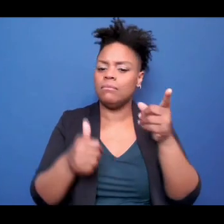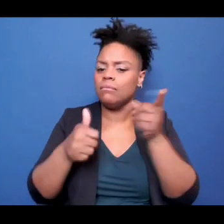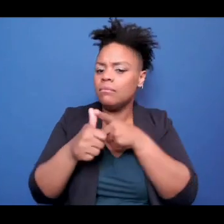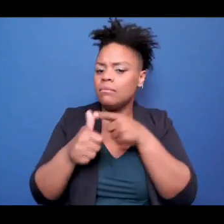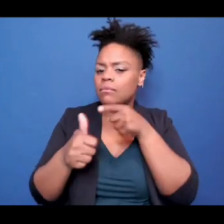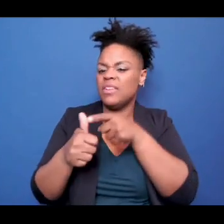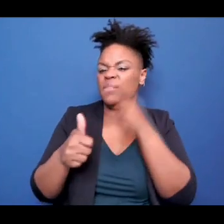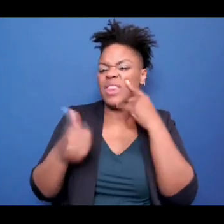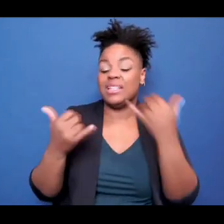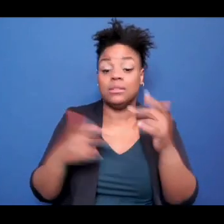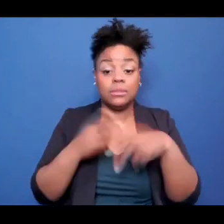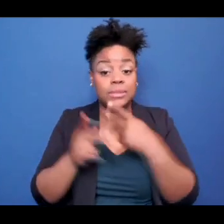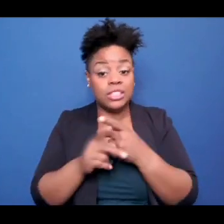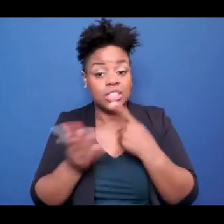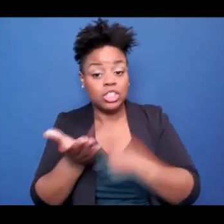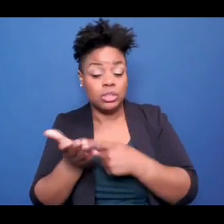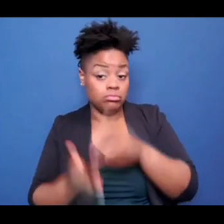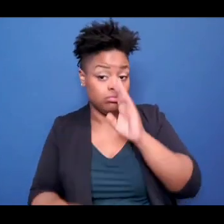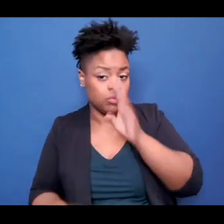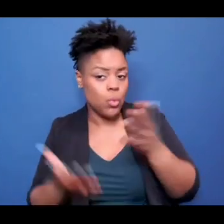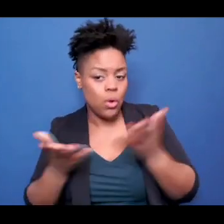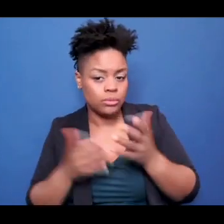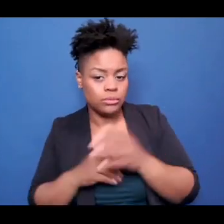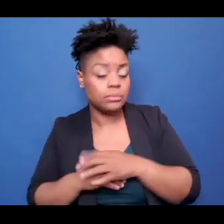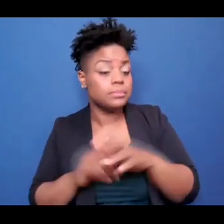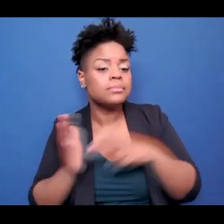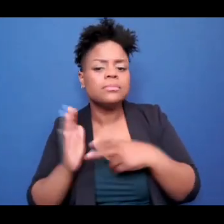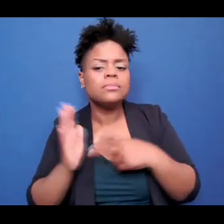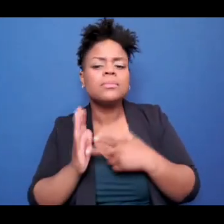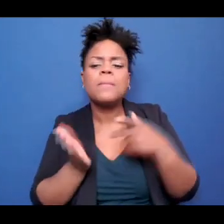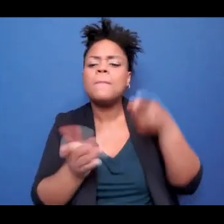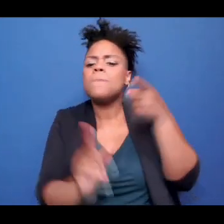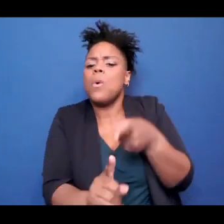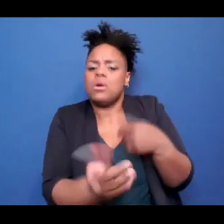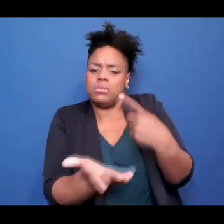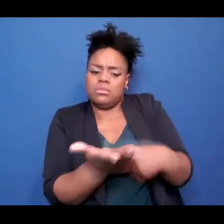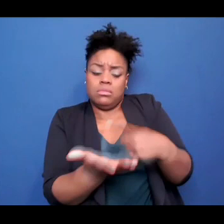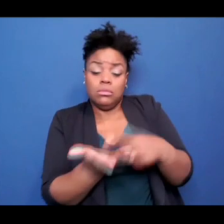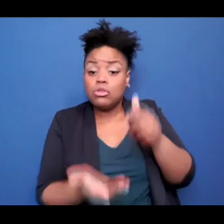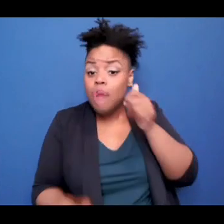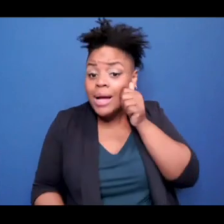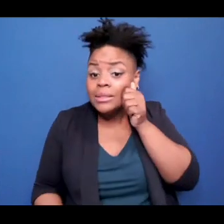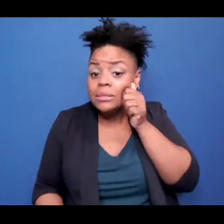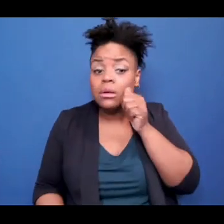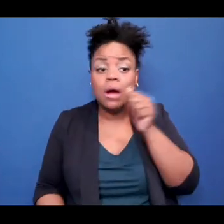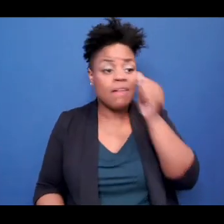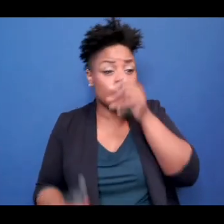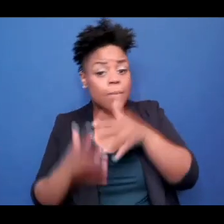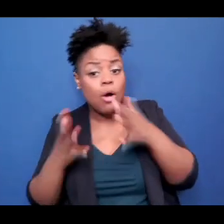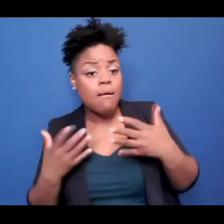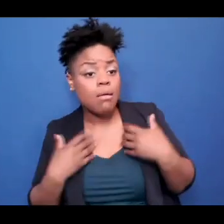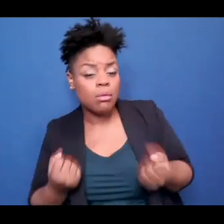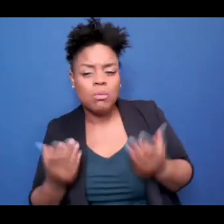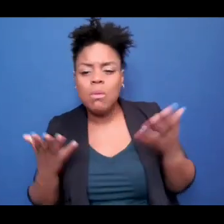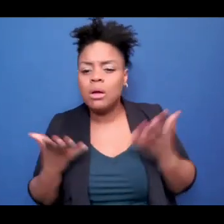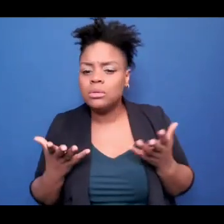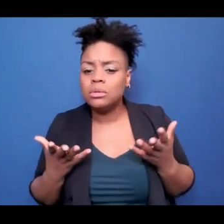FIRST THE PUNCHLINE FOR THE TALK UP FRONT AND SO THAT WHAT IT MEANS TALK ABOUT RACE AND